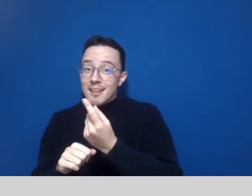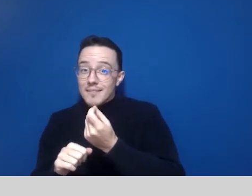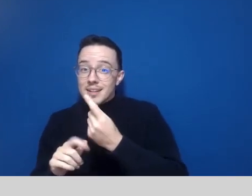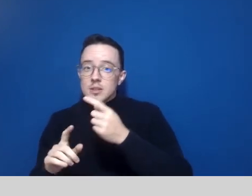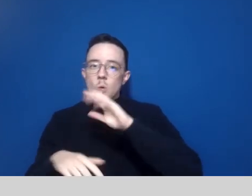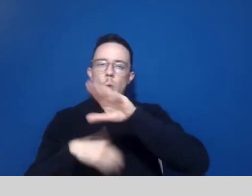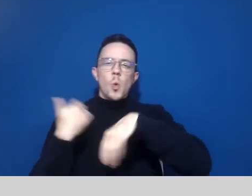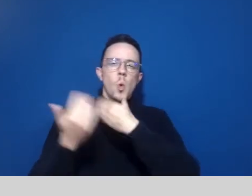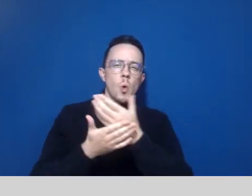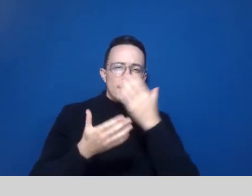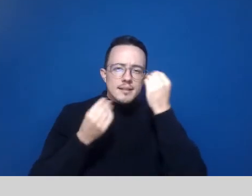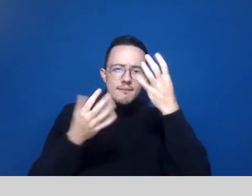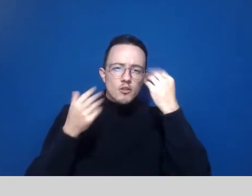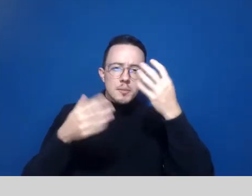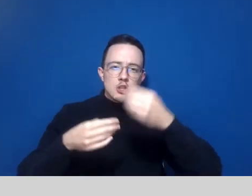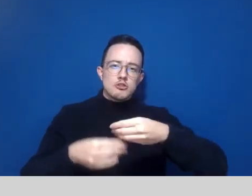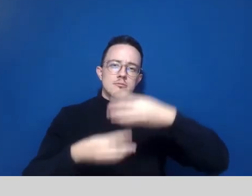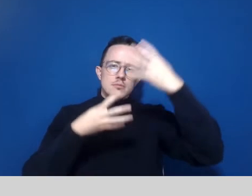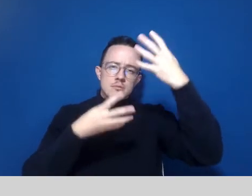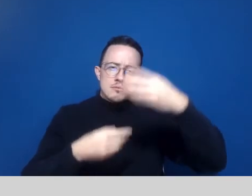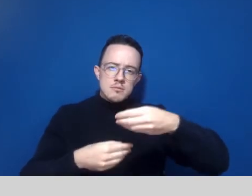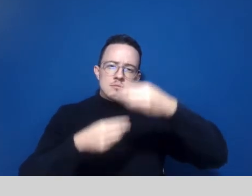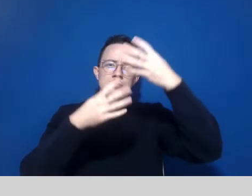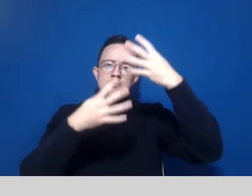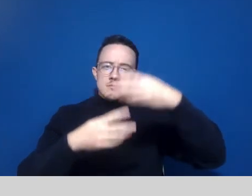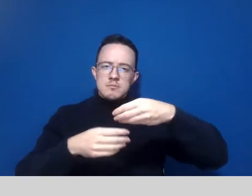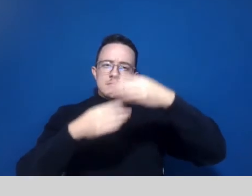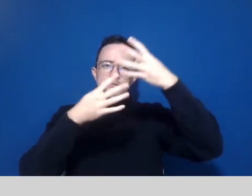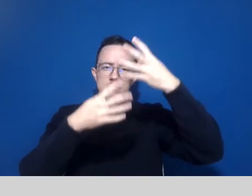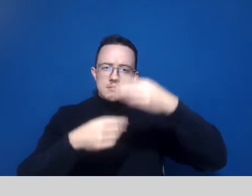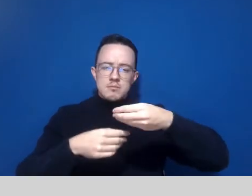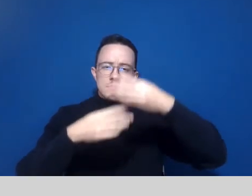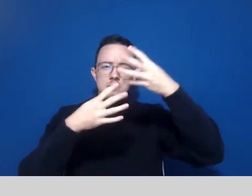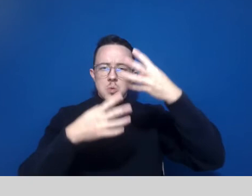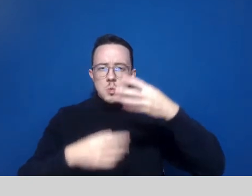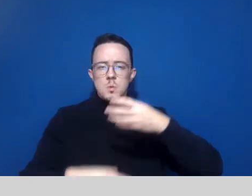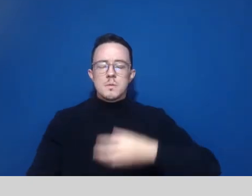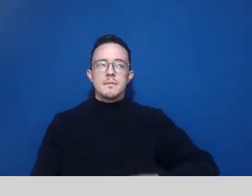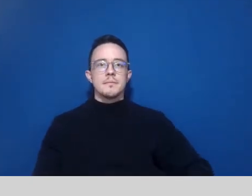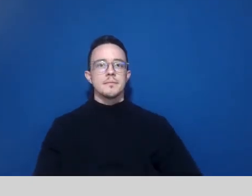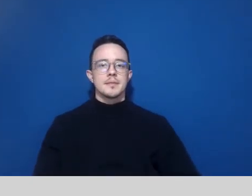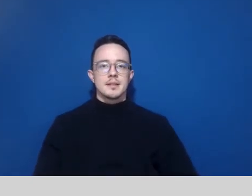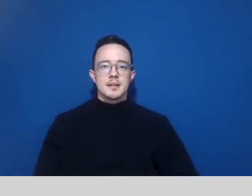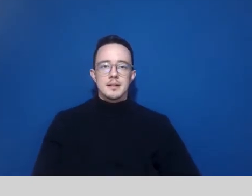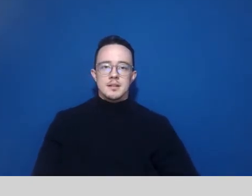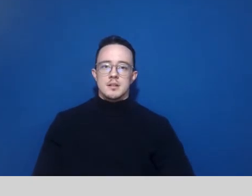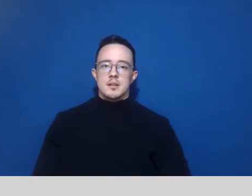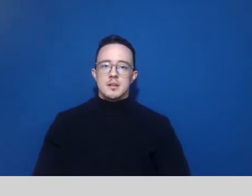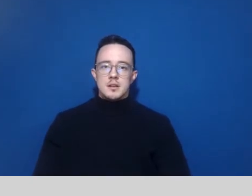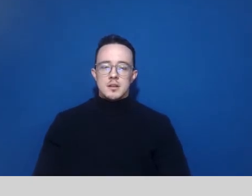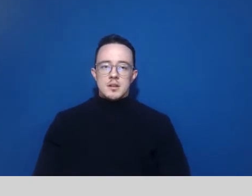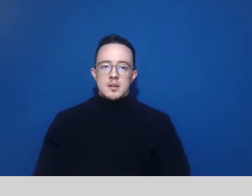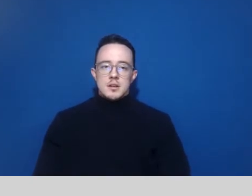He's got all of this amazing infrastructure setup for being productive. Most of which I feel is